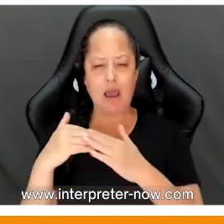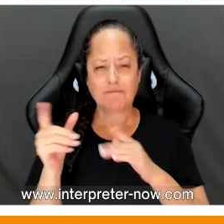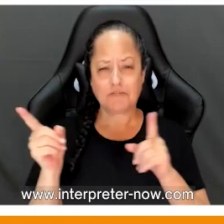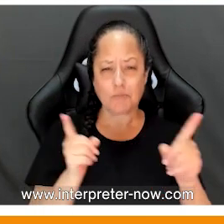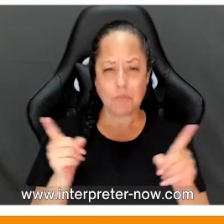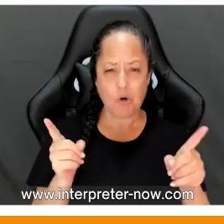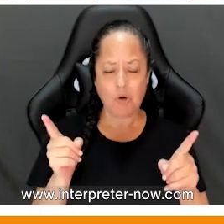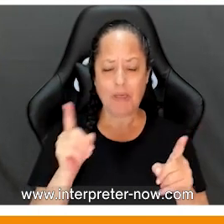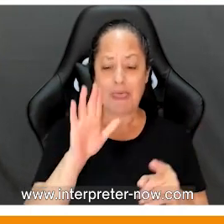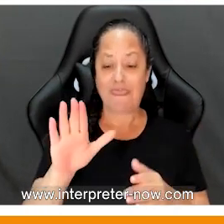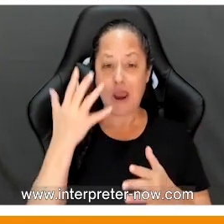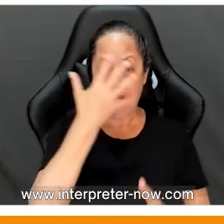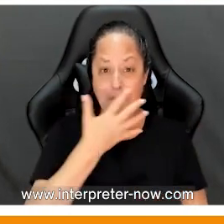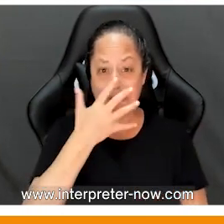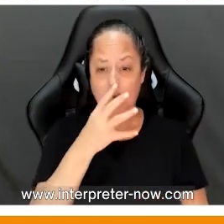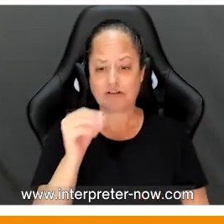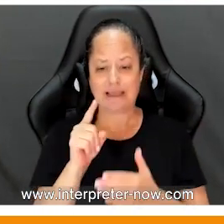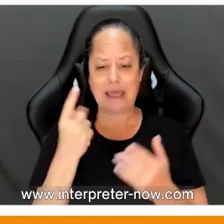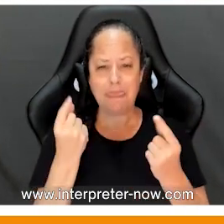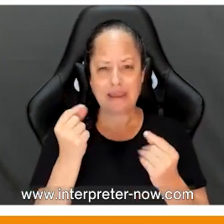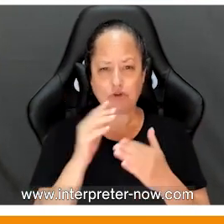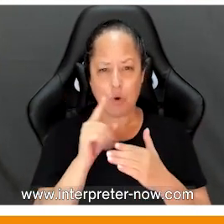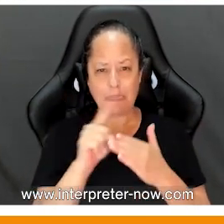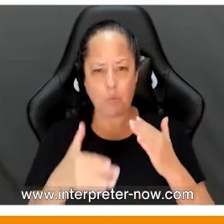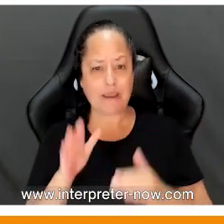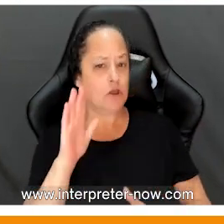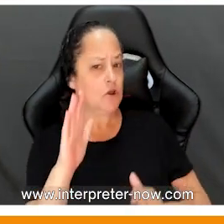about someone's appearance or what they do on the weekends.